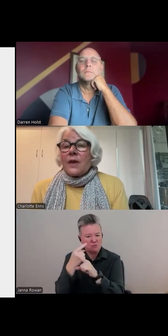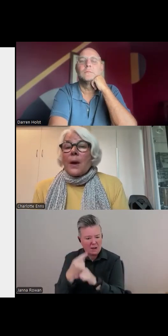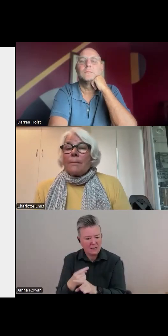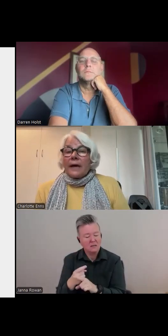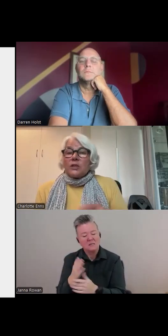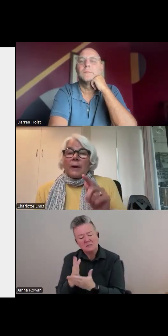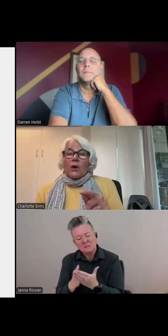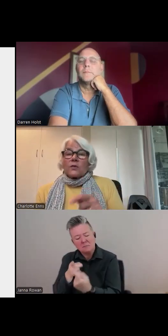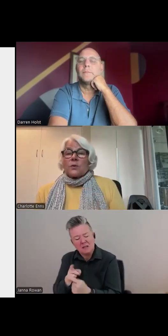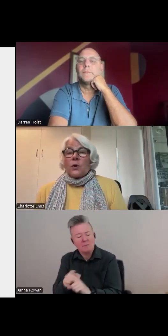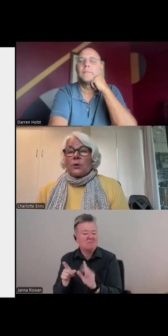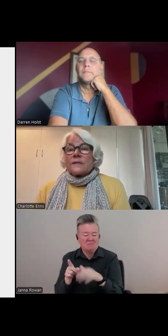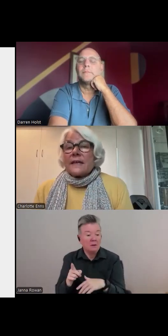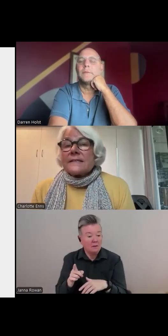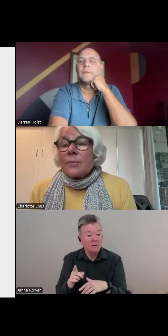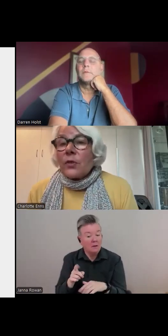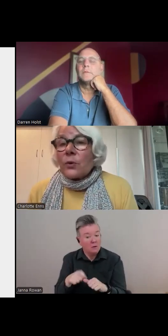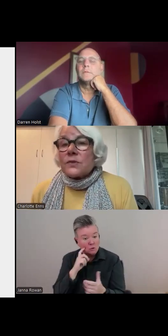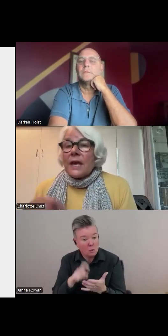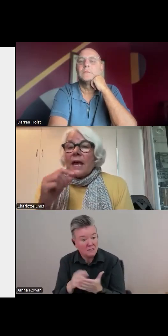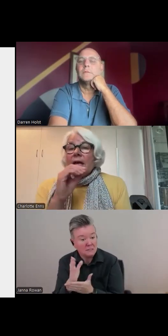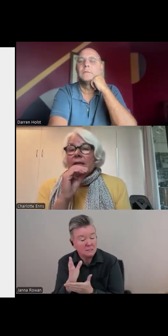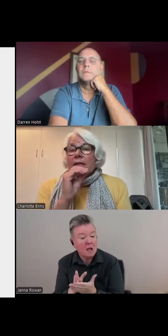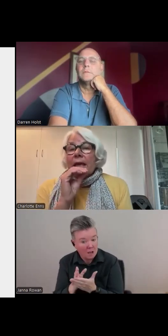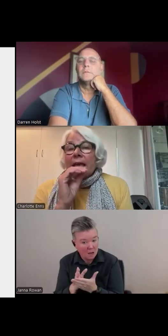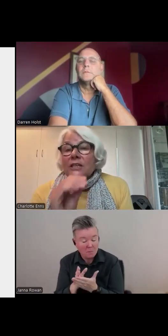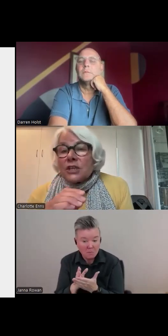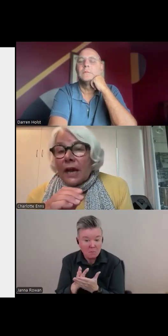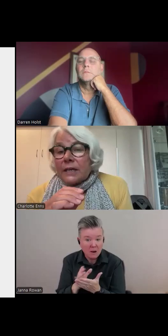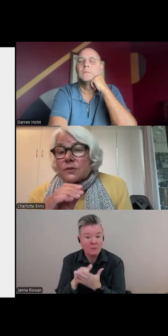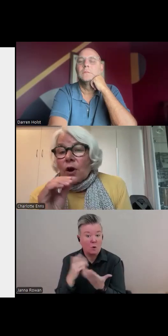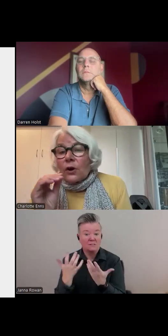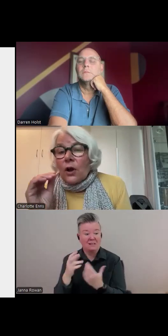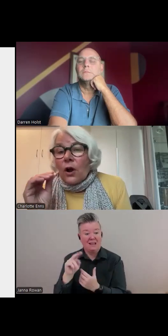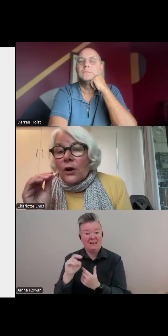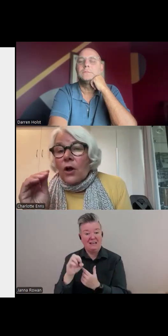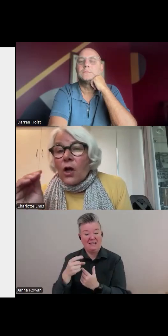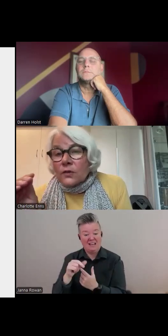had difficulty with. But you might also notice that some of those negation items